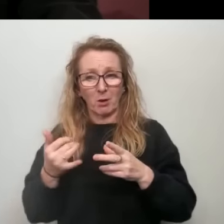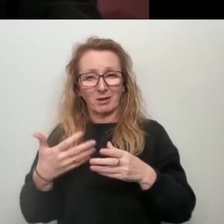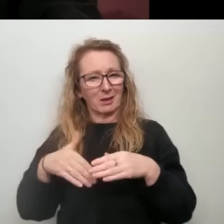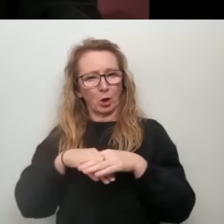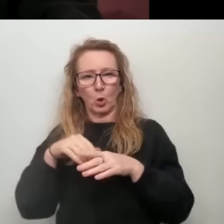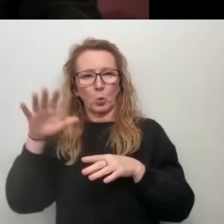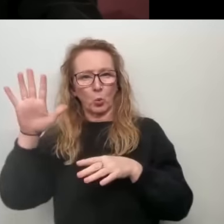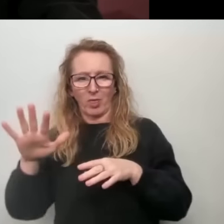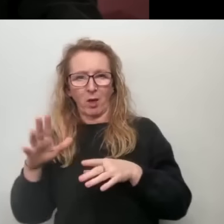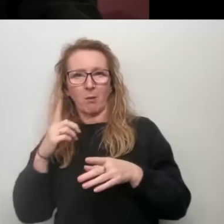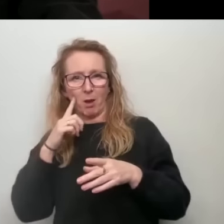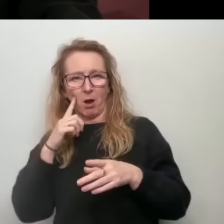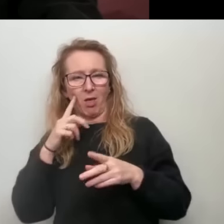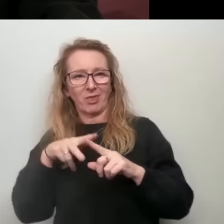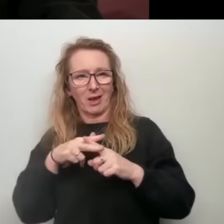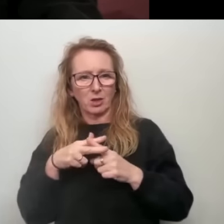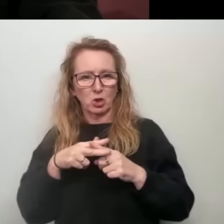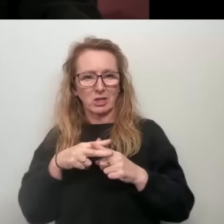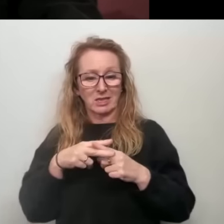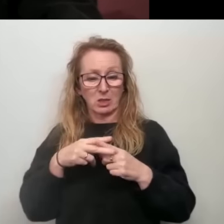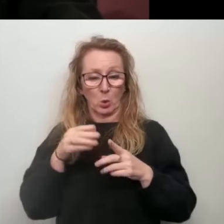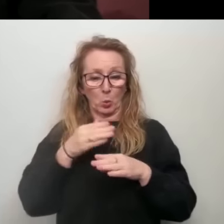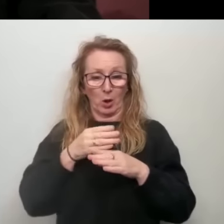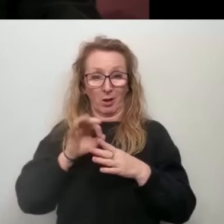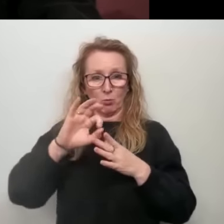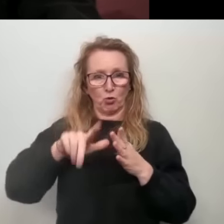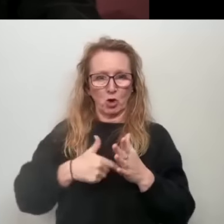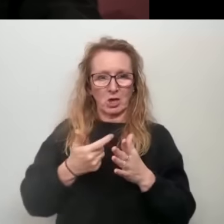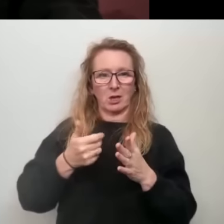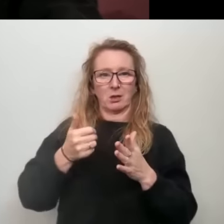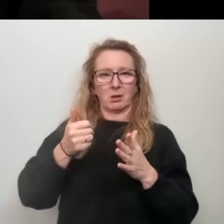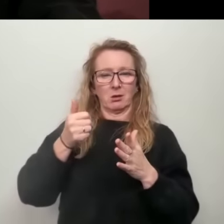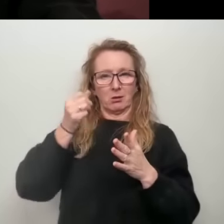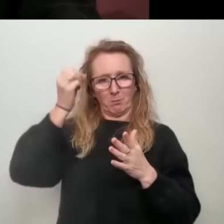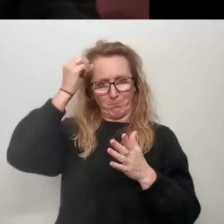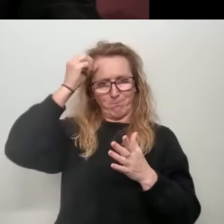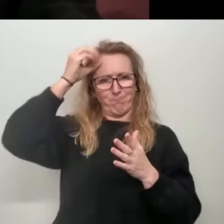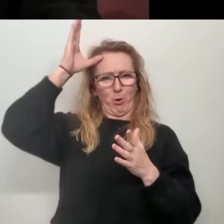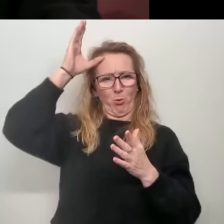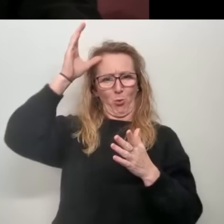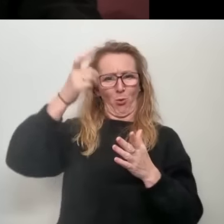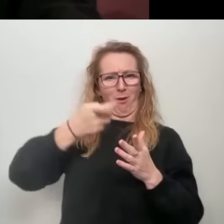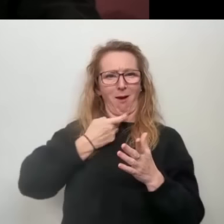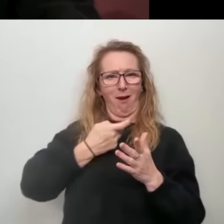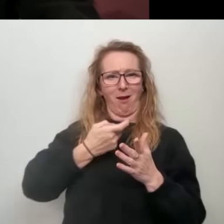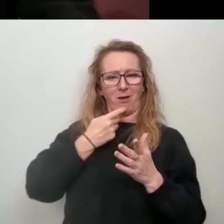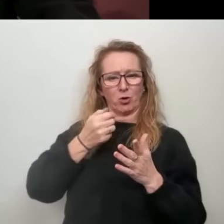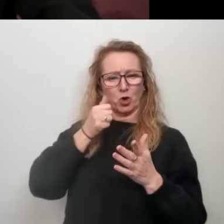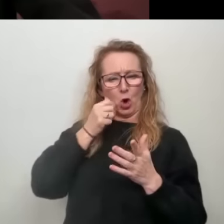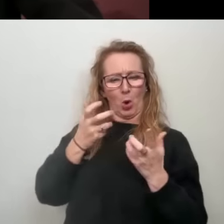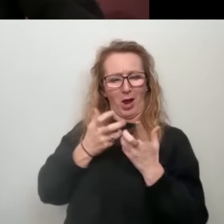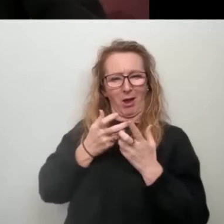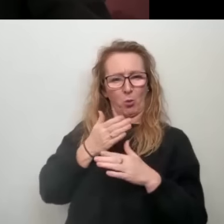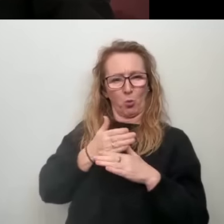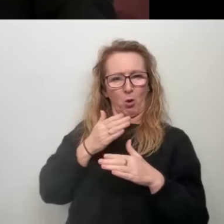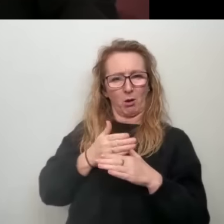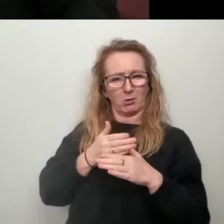that the engineers working on the project had, a great understanding of their craft. Thanks very much Matt,